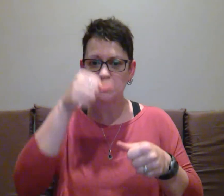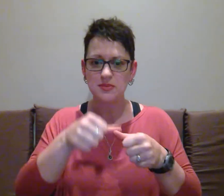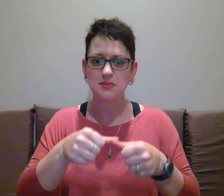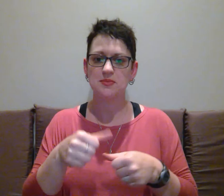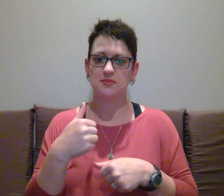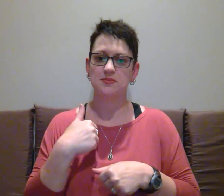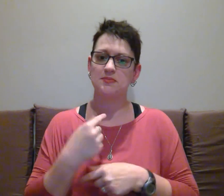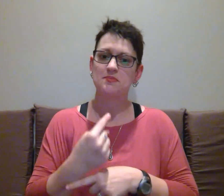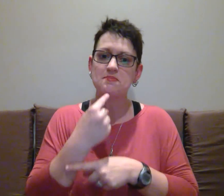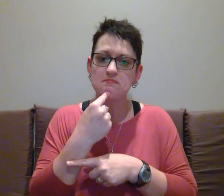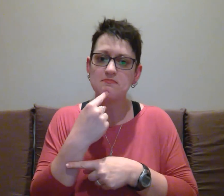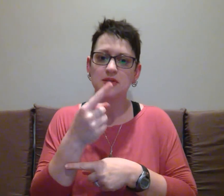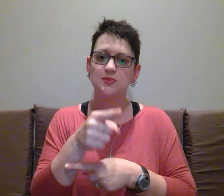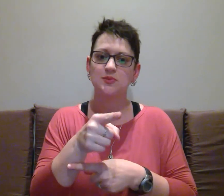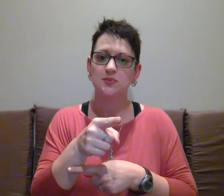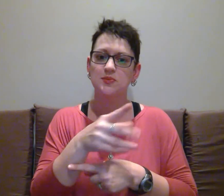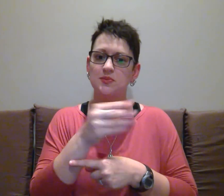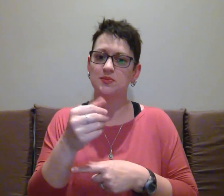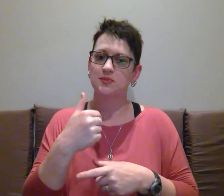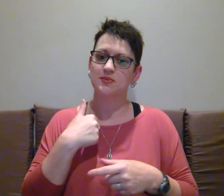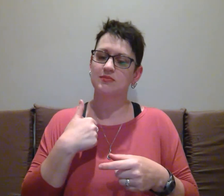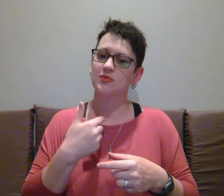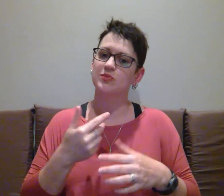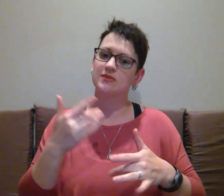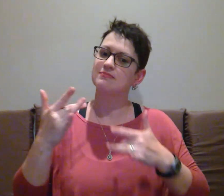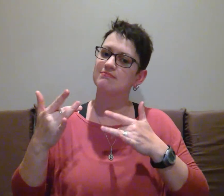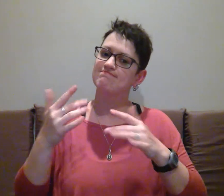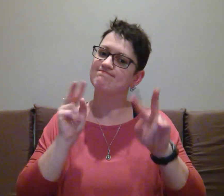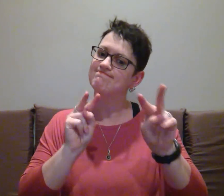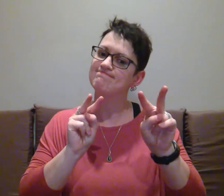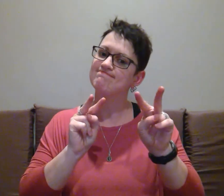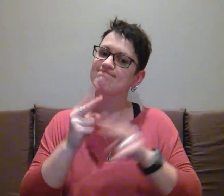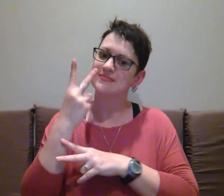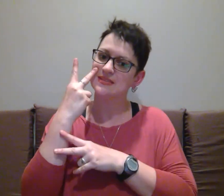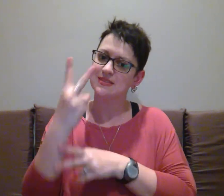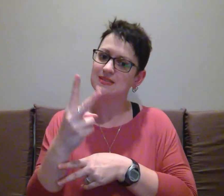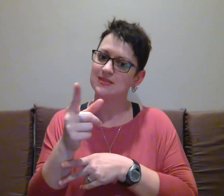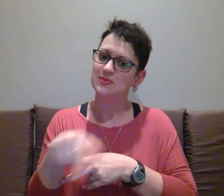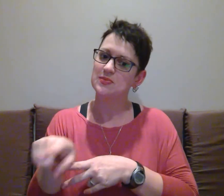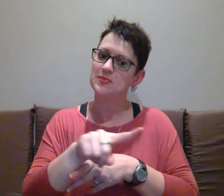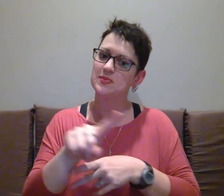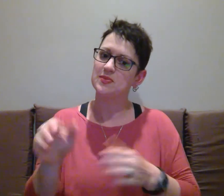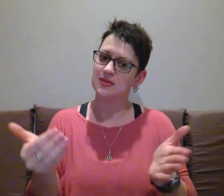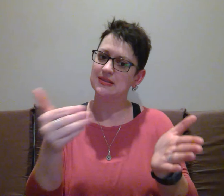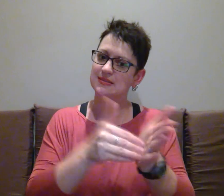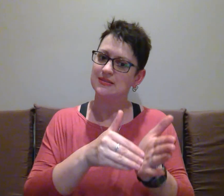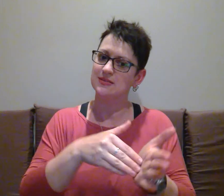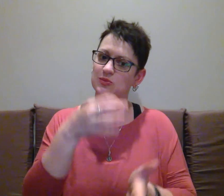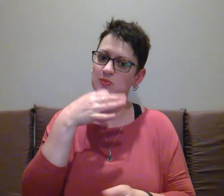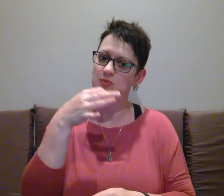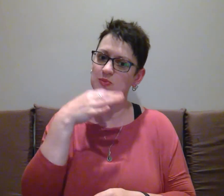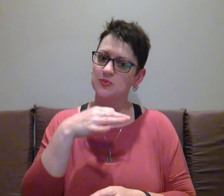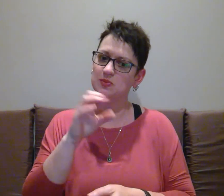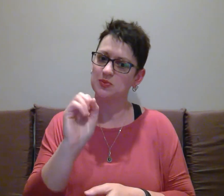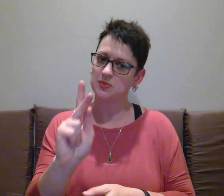Remember, I miss you and I am looking forward to to seeing you again soon, ok?